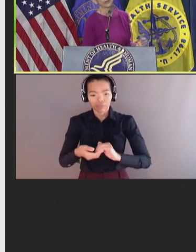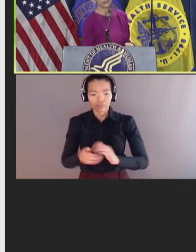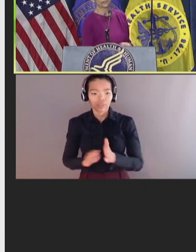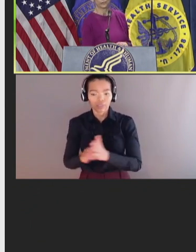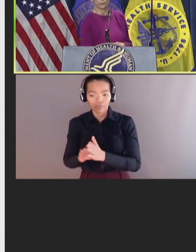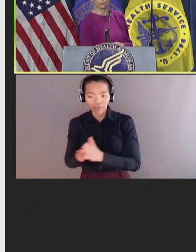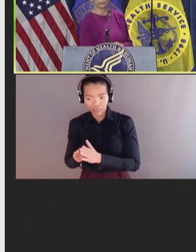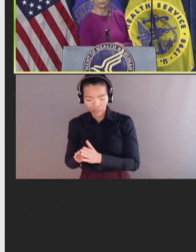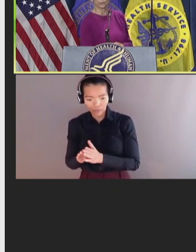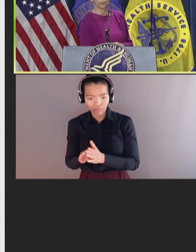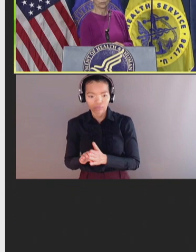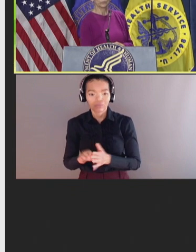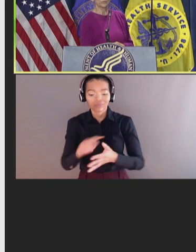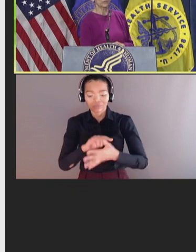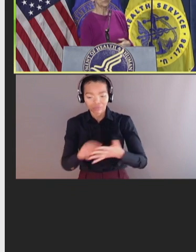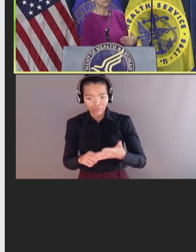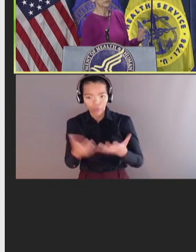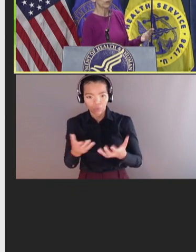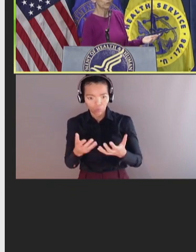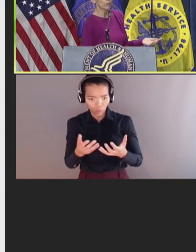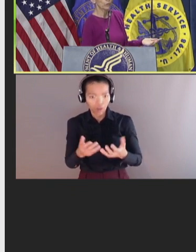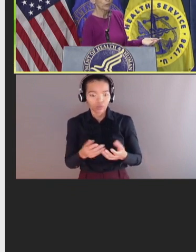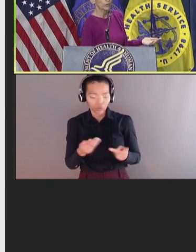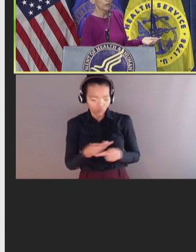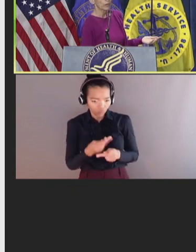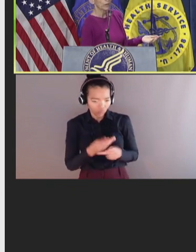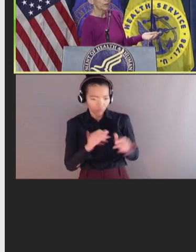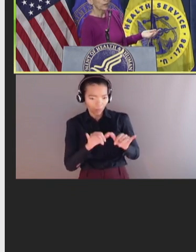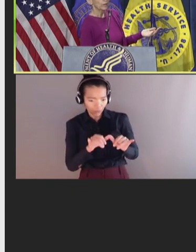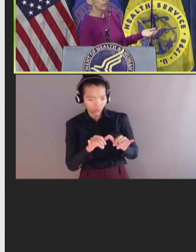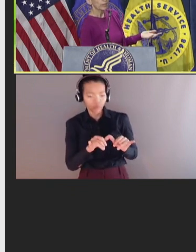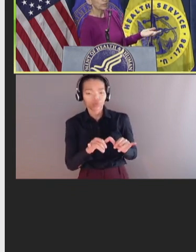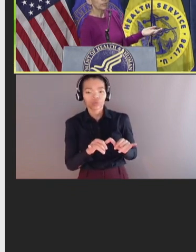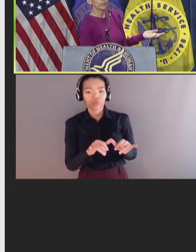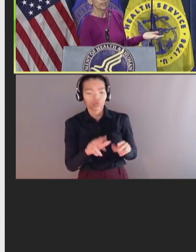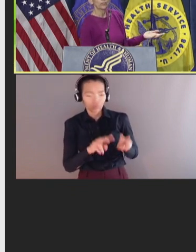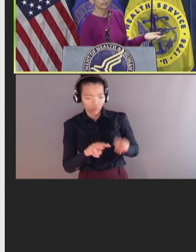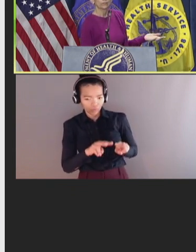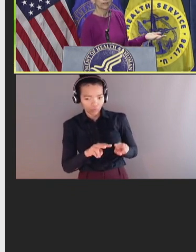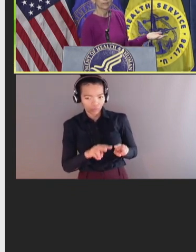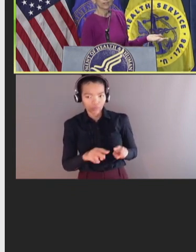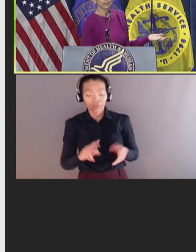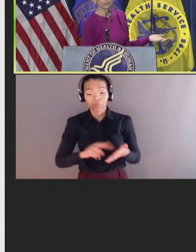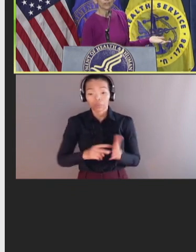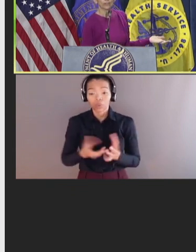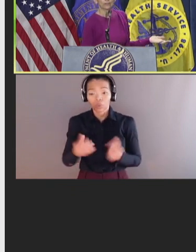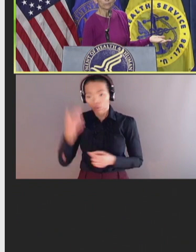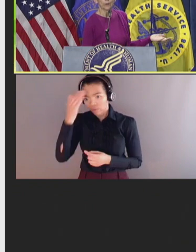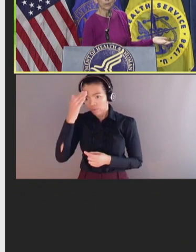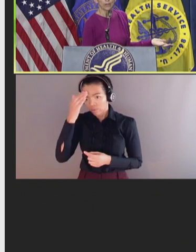to do. Because we want to know, are there actually changes in vaccination rates in the population